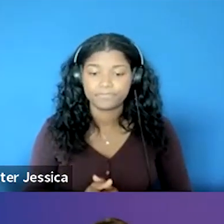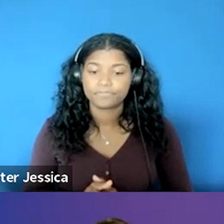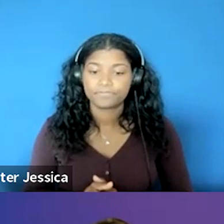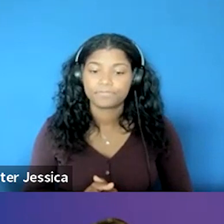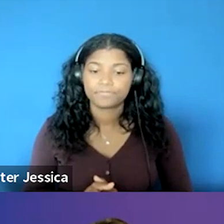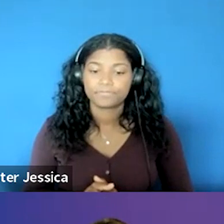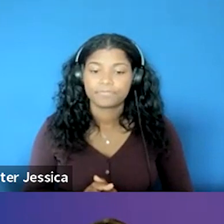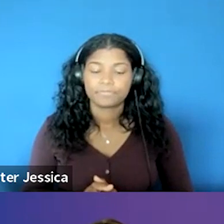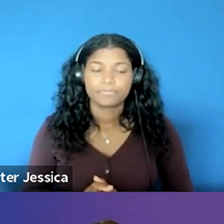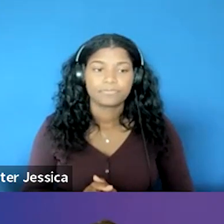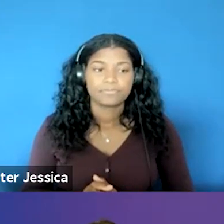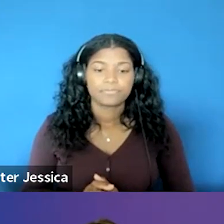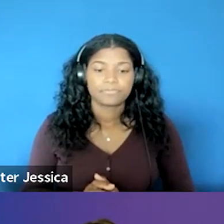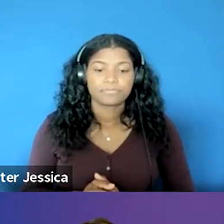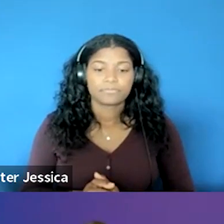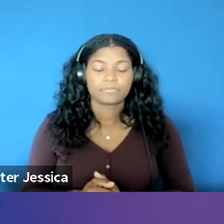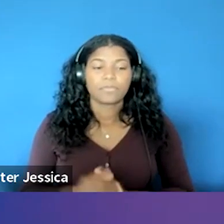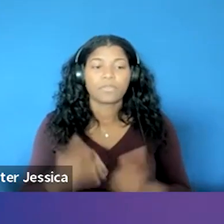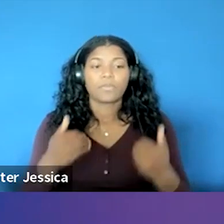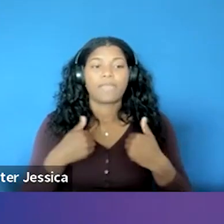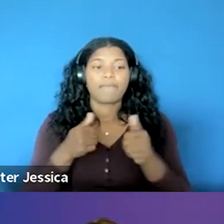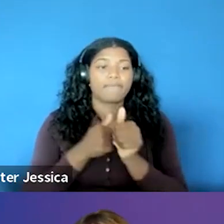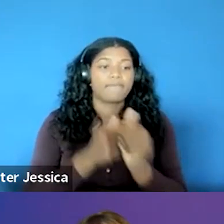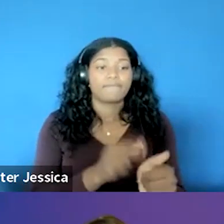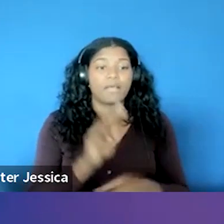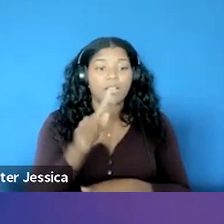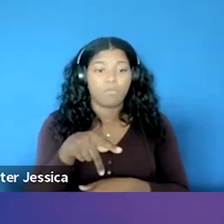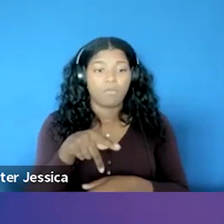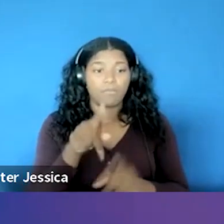Samantha Hunter: Okay. We have a follow-up question about the MCA program.